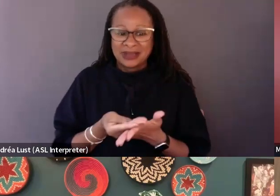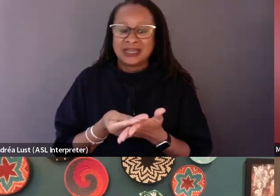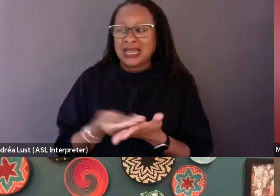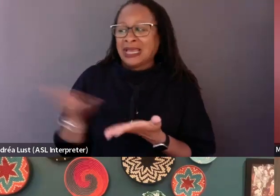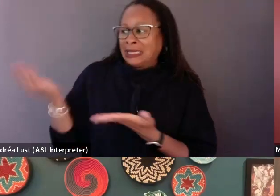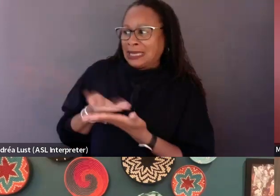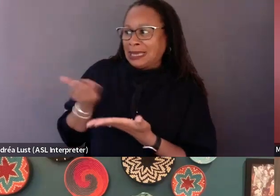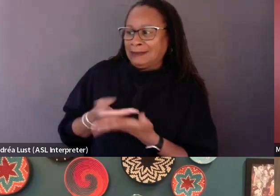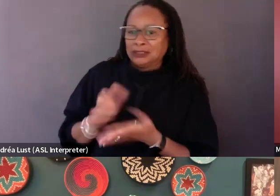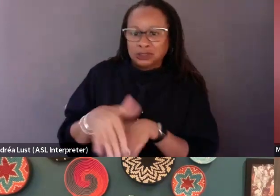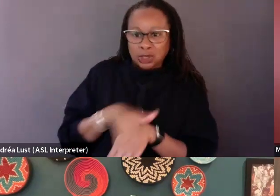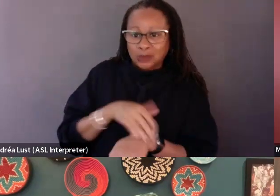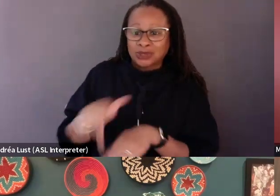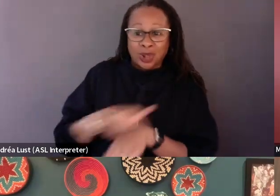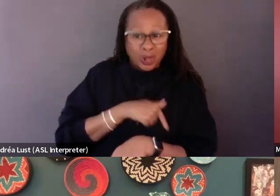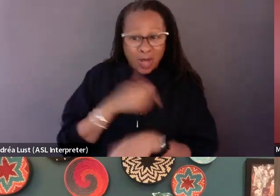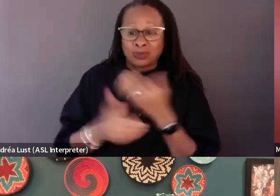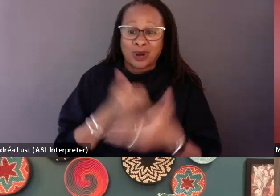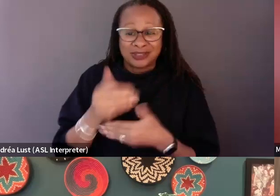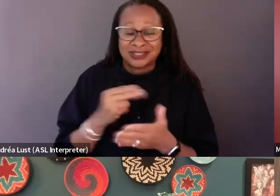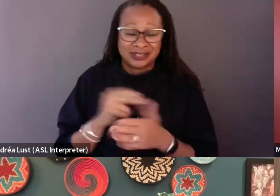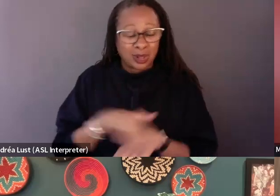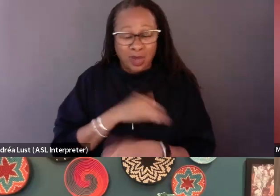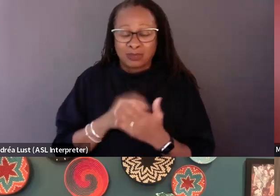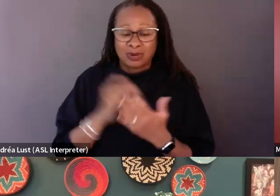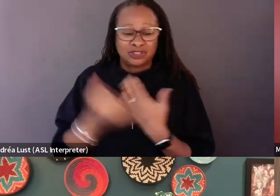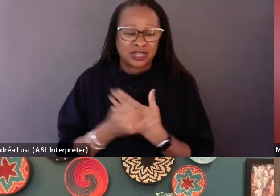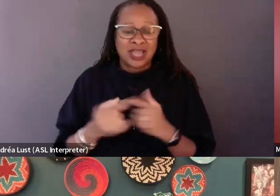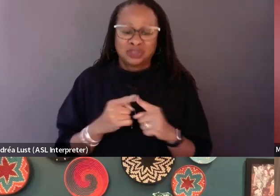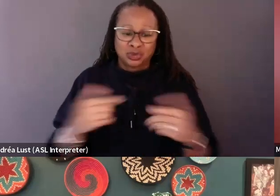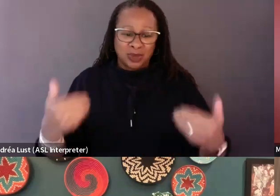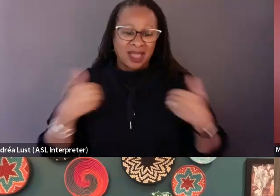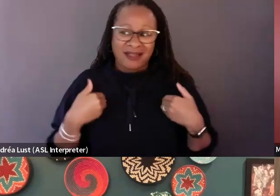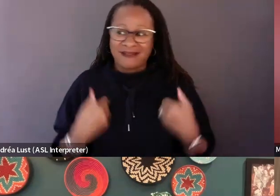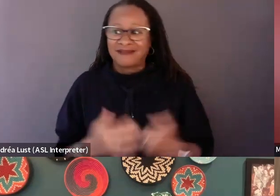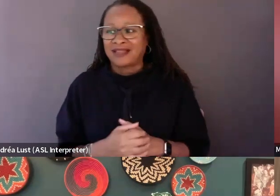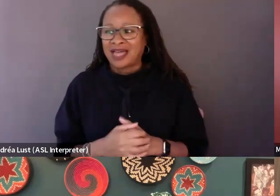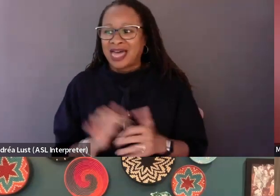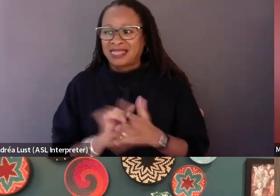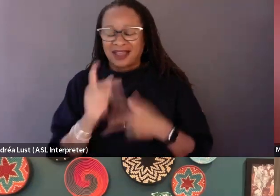It was a long drawn project. So just to have that kind of a team,